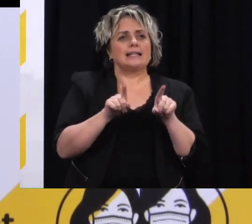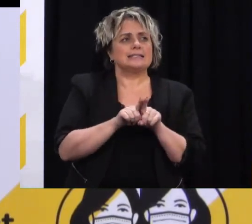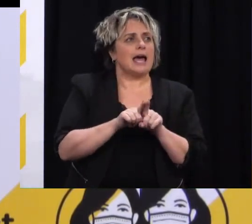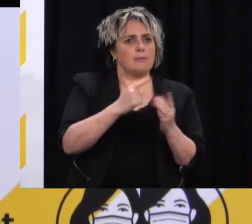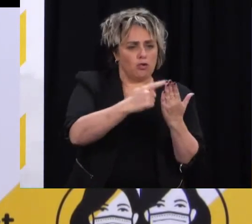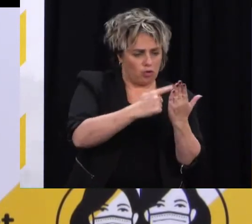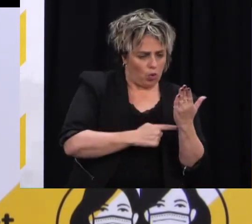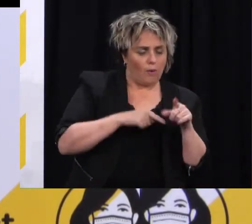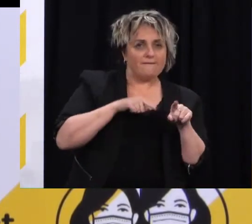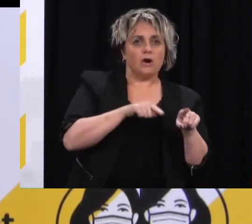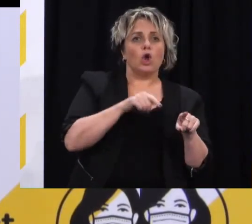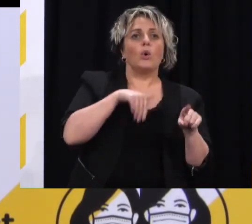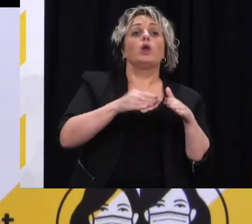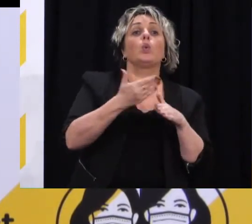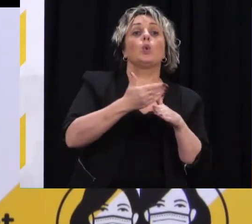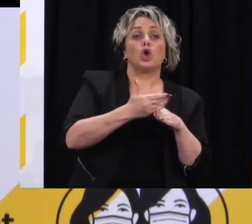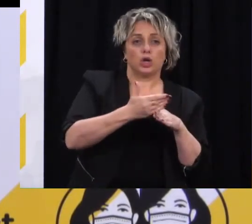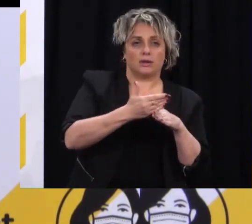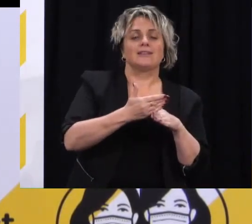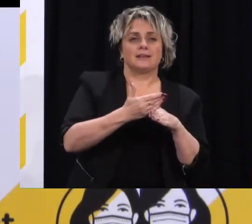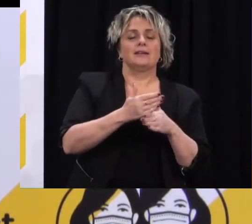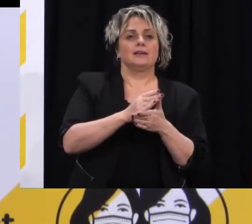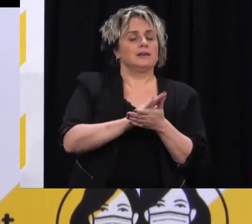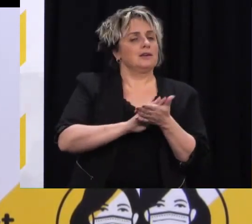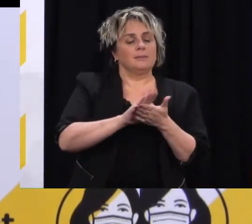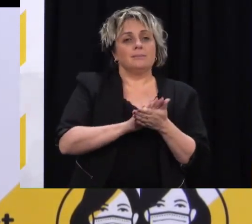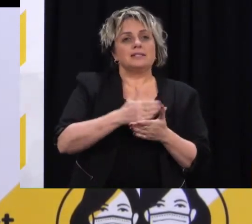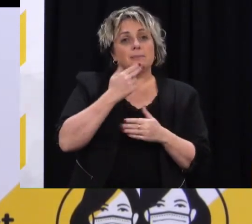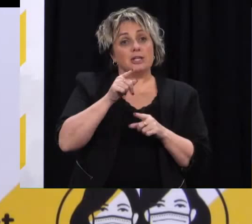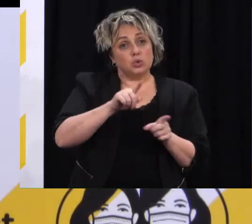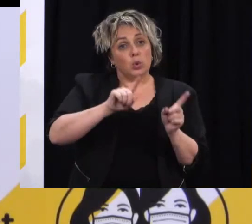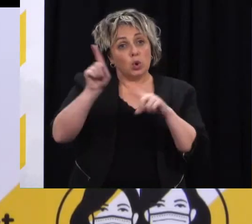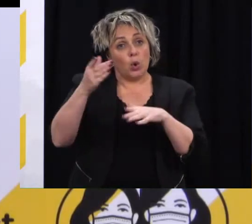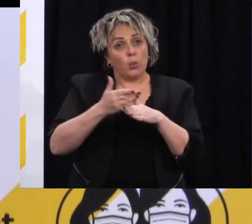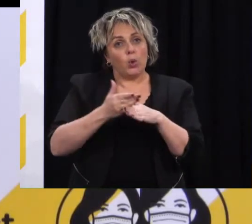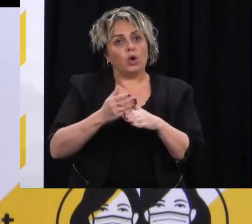Minister said, whether it is alert level 4 or 3, the